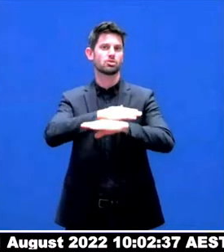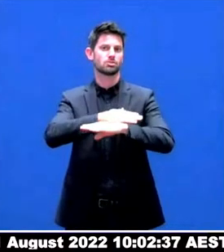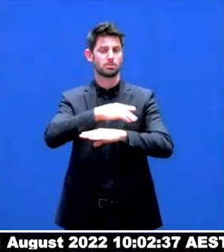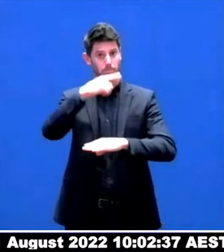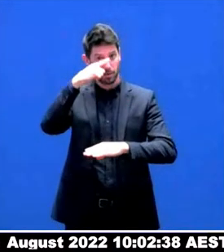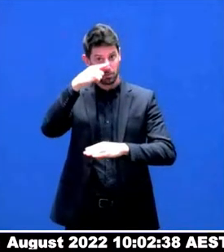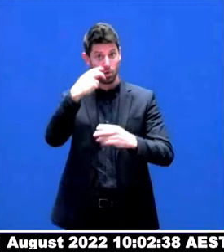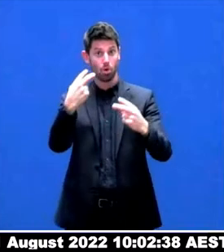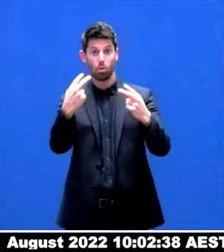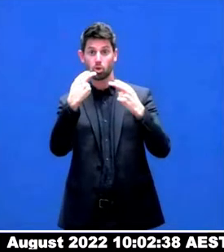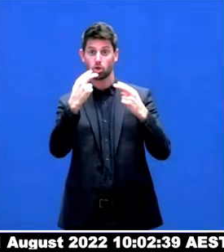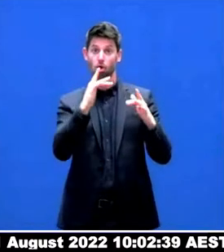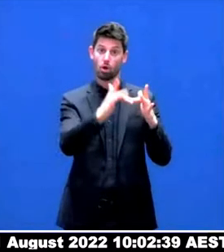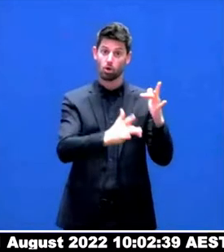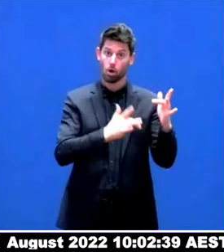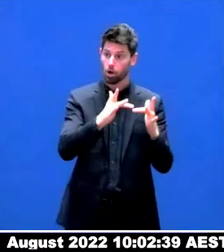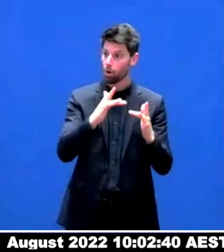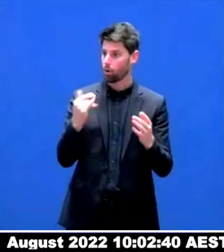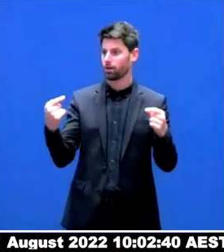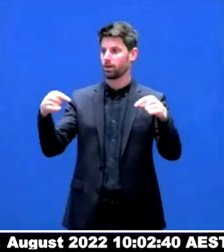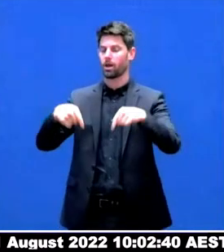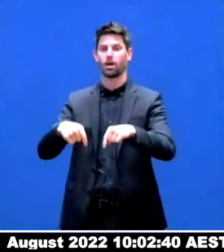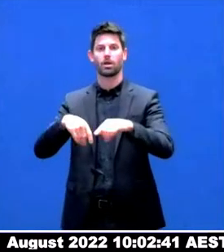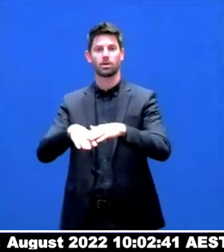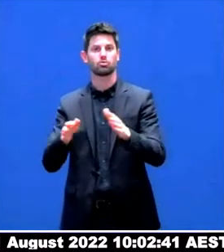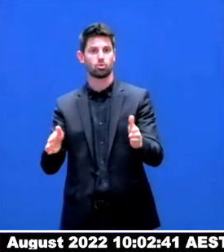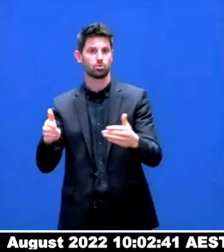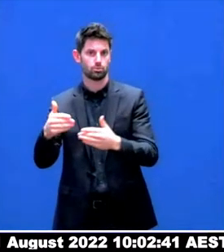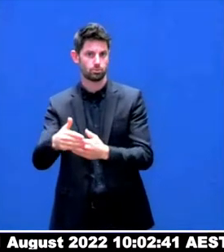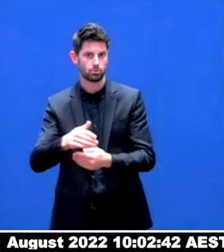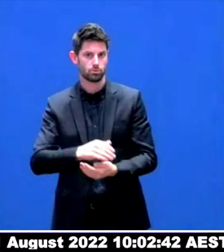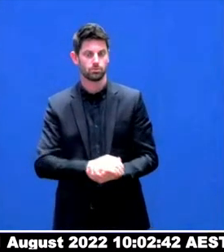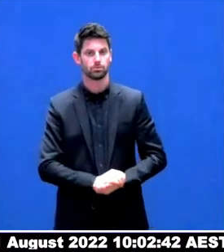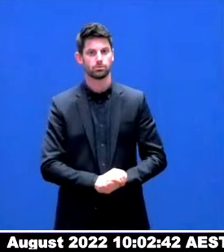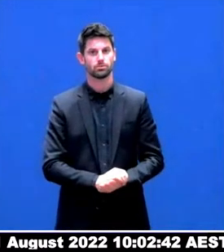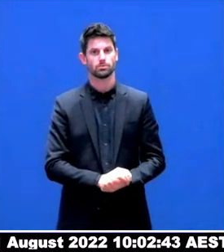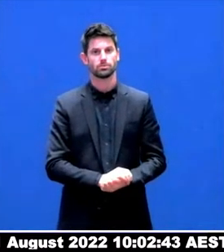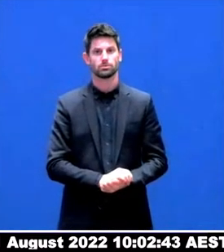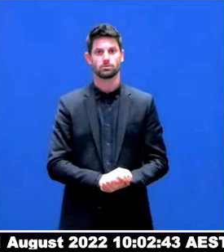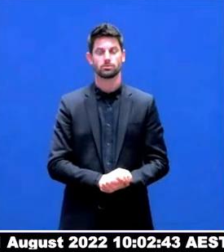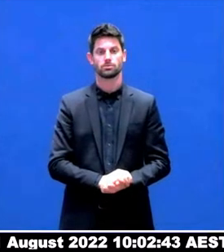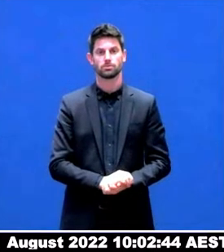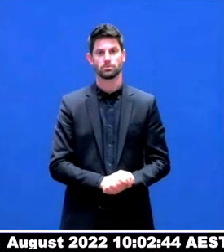hearing in person today, as well as those who will be following the hearing on the live